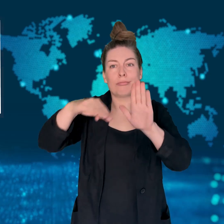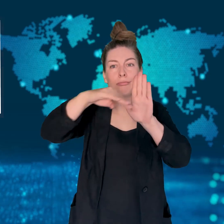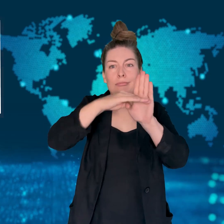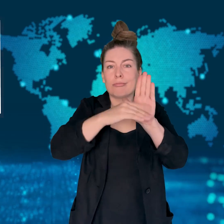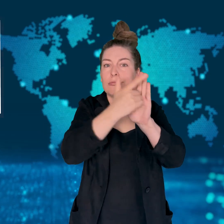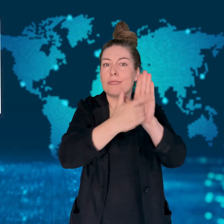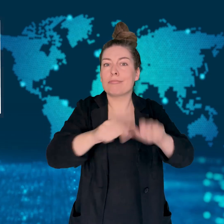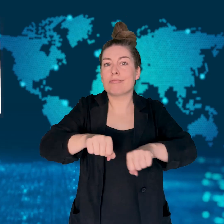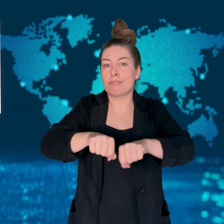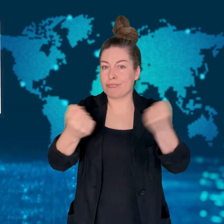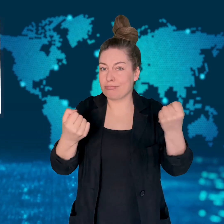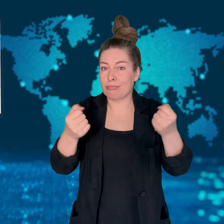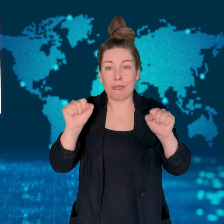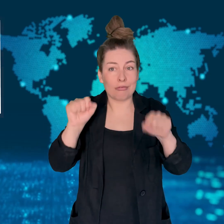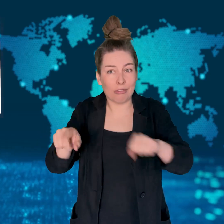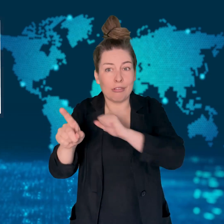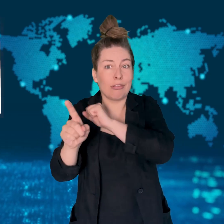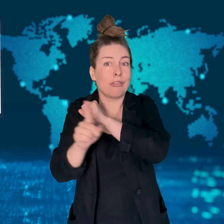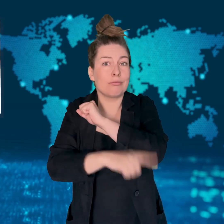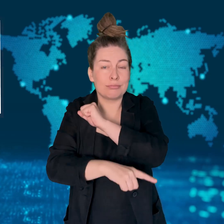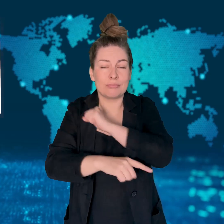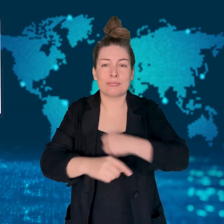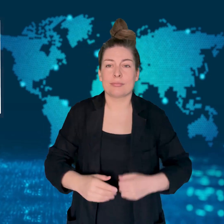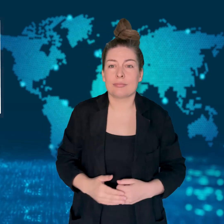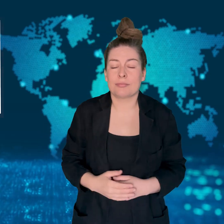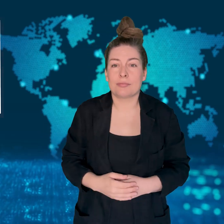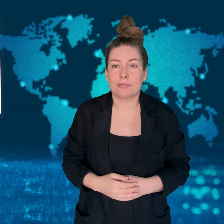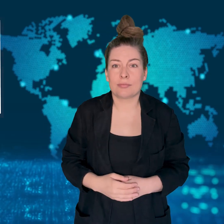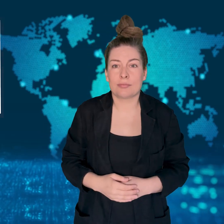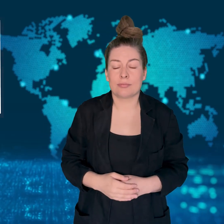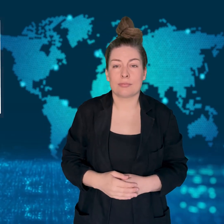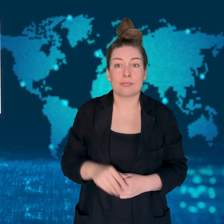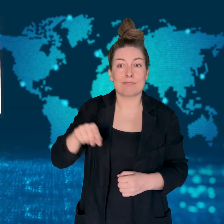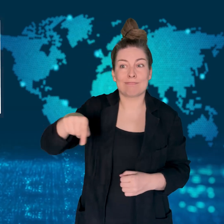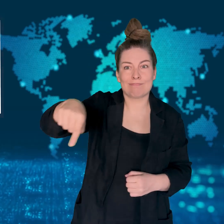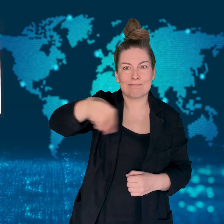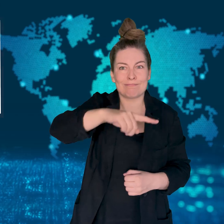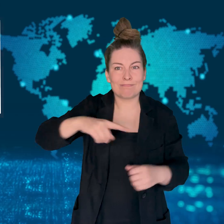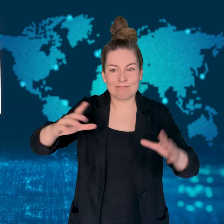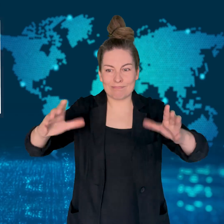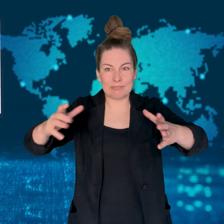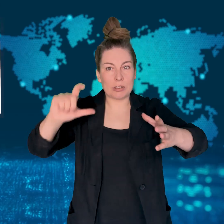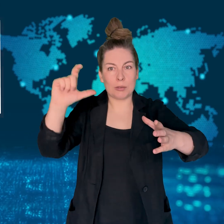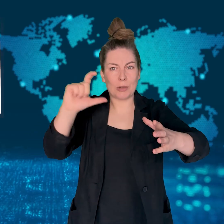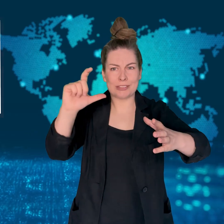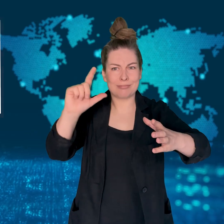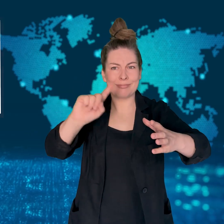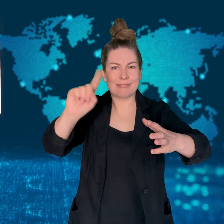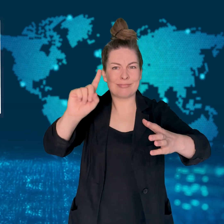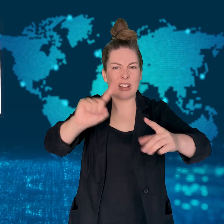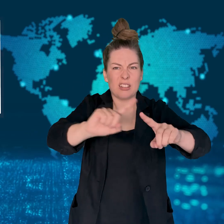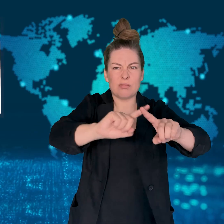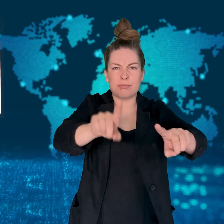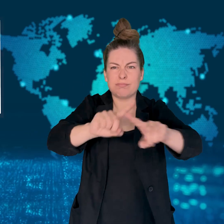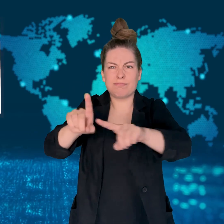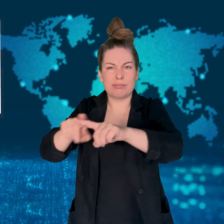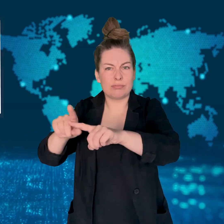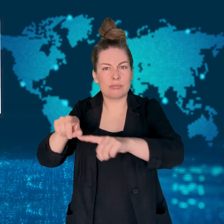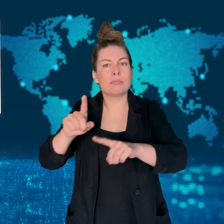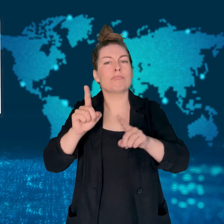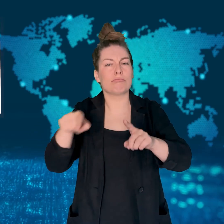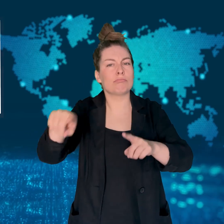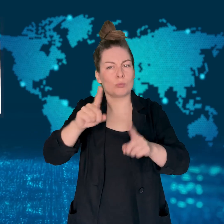they can face legal action as well.